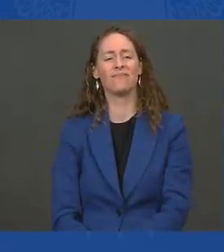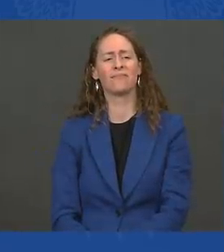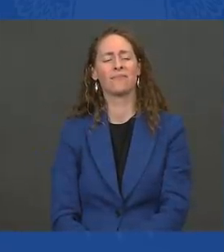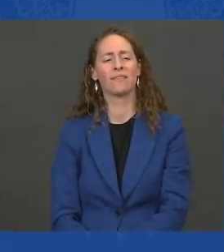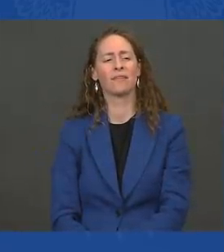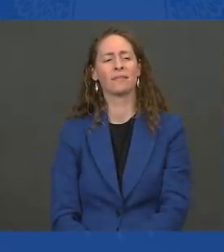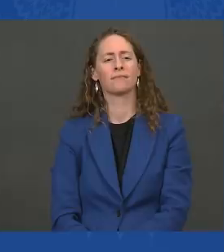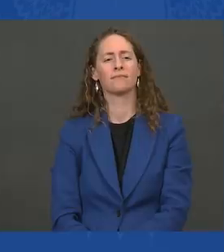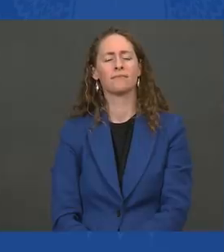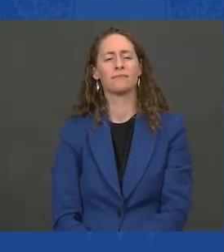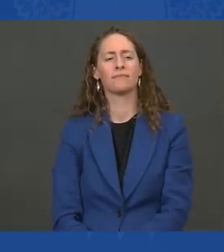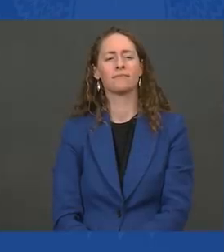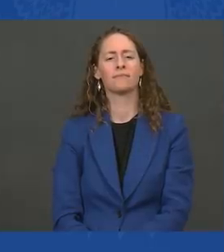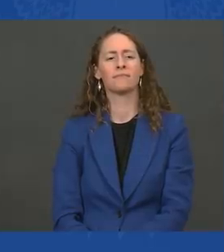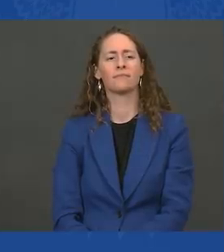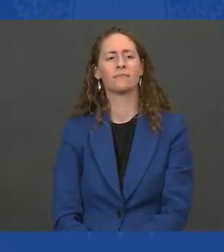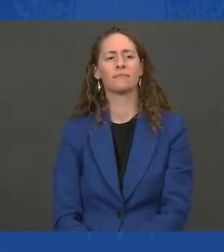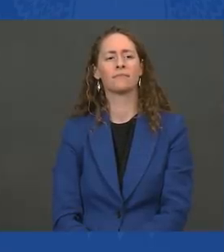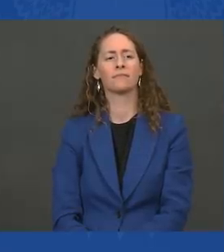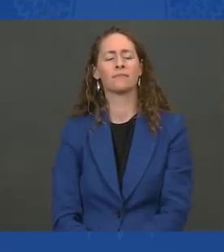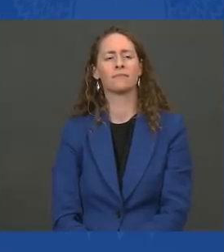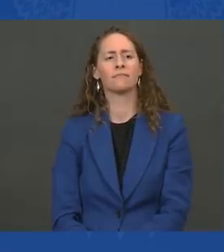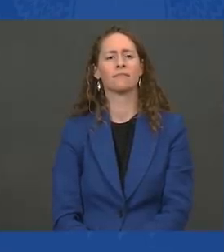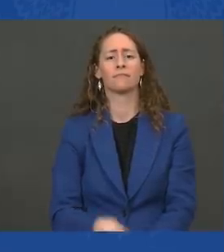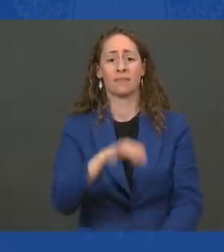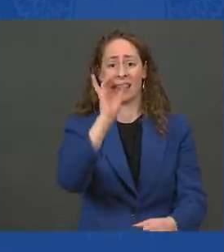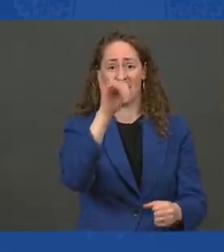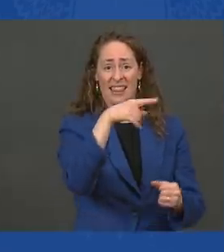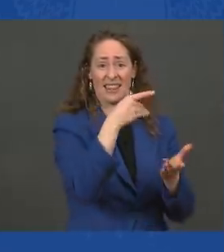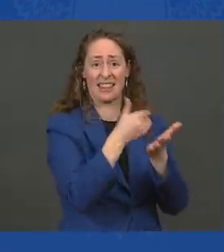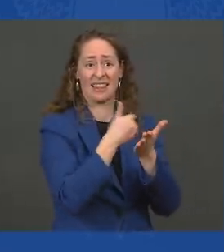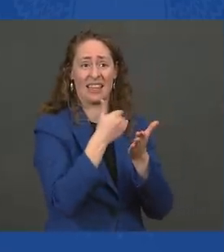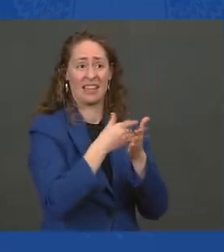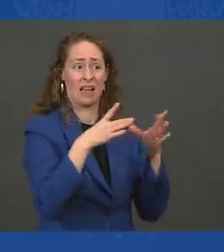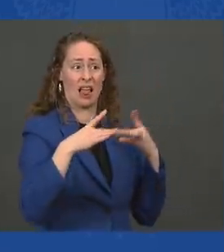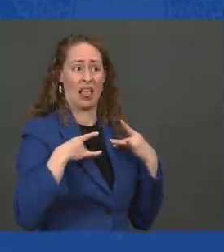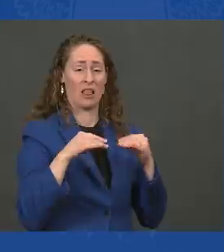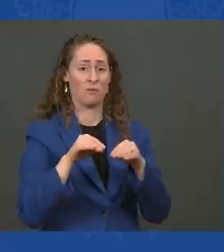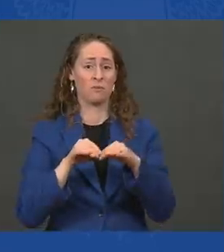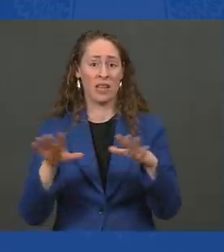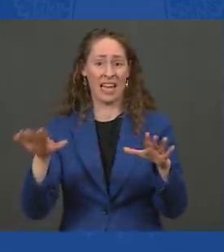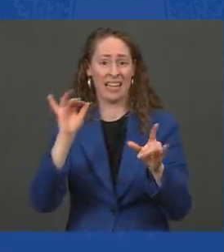on whether or not there is a need for any travel restriction.